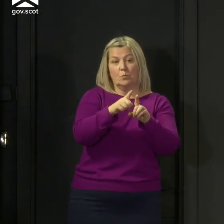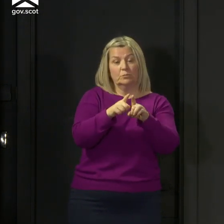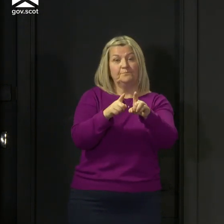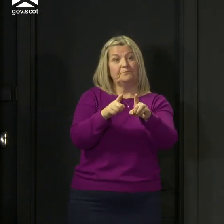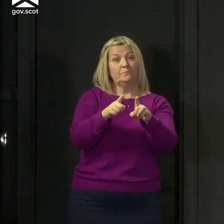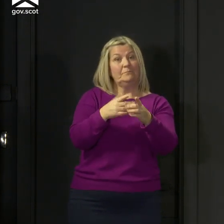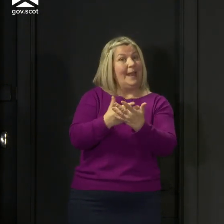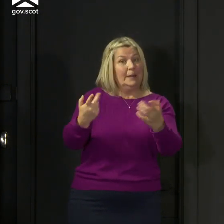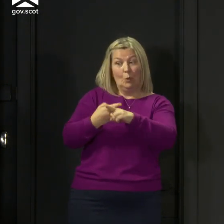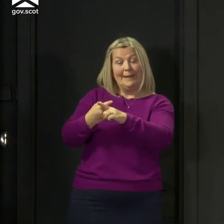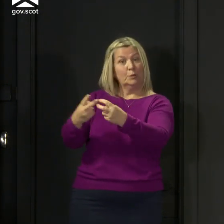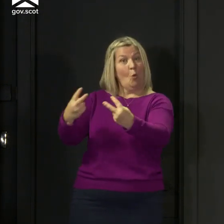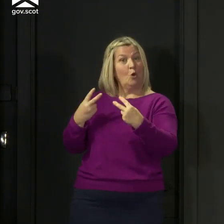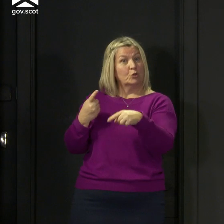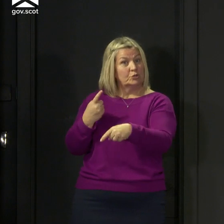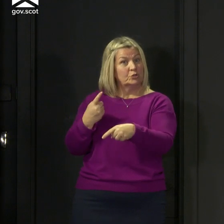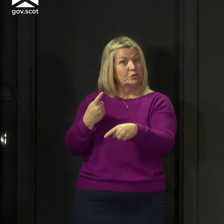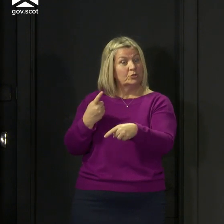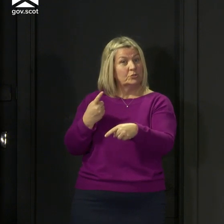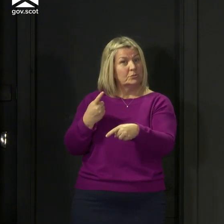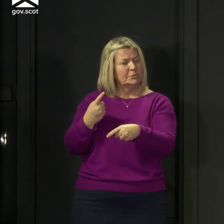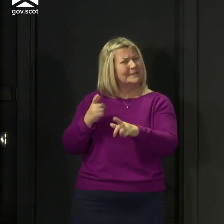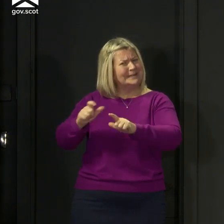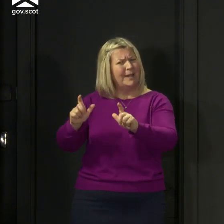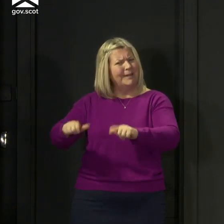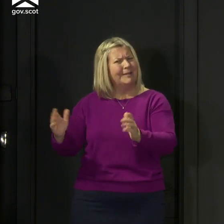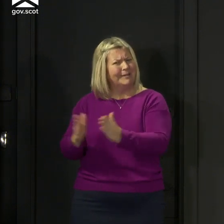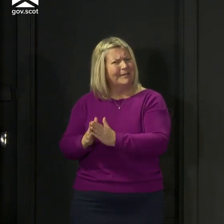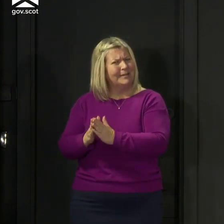the lockdown is still in place in England. These are differences of degree, they are